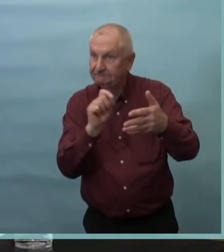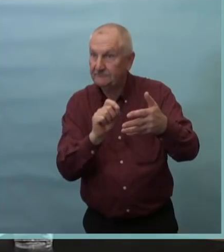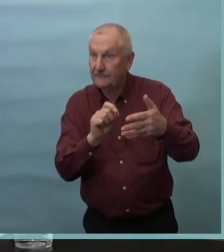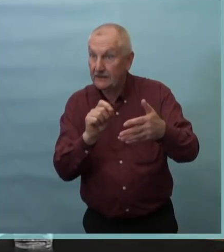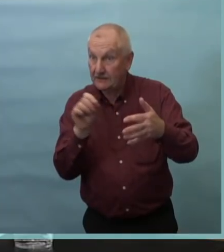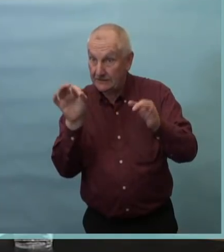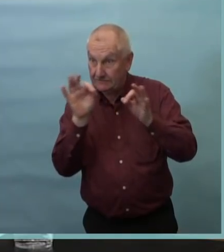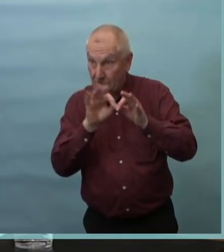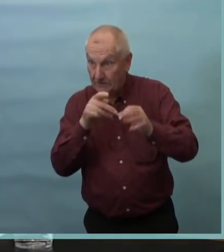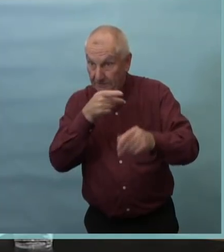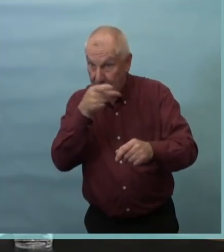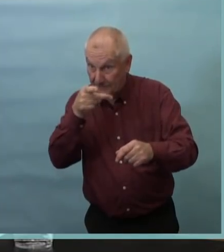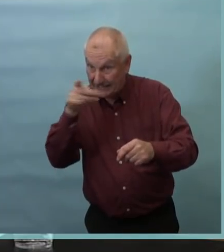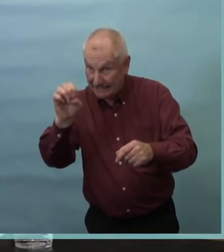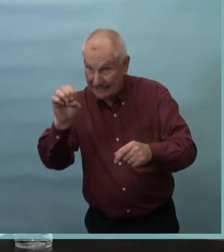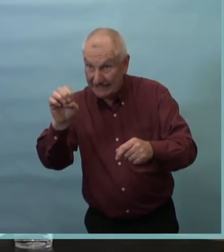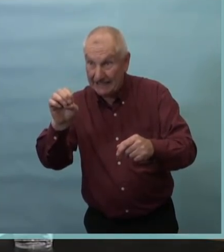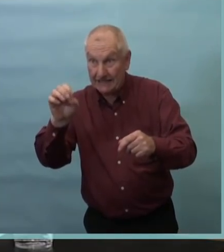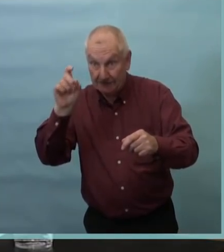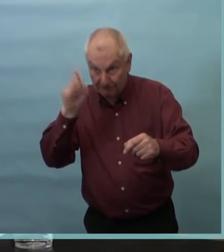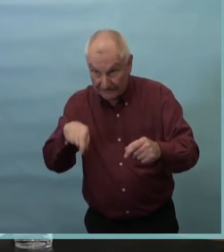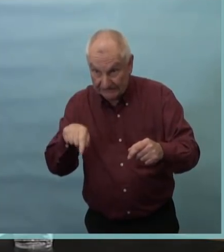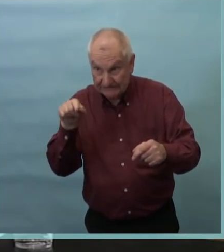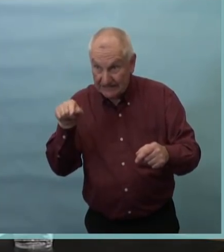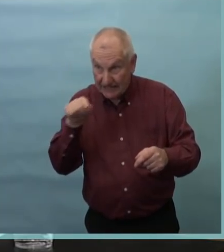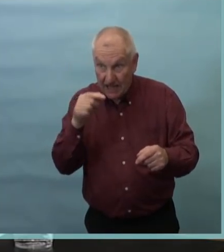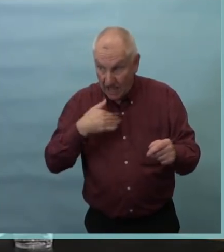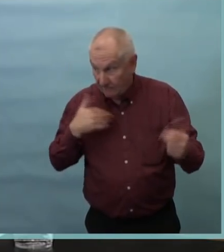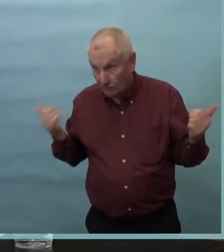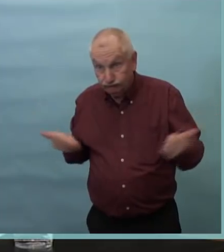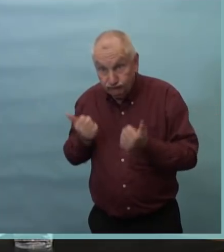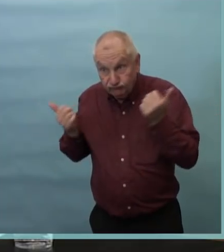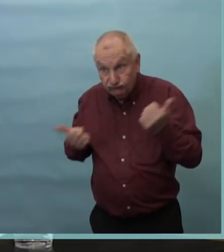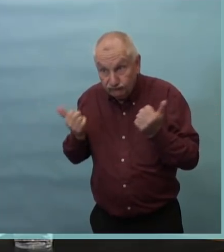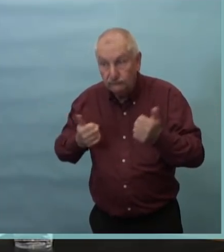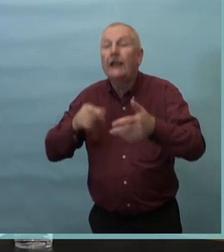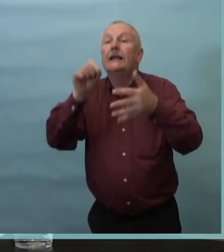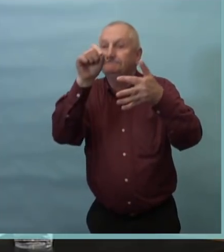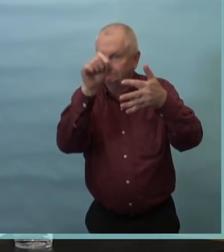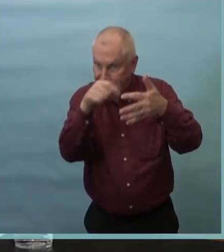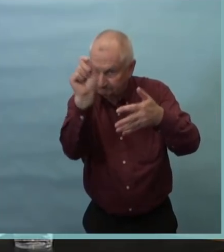the health system but certainly within range of all of those things by the end